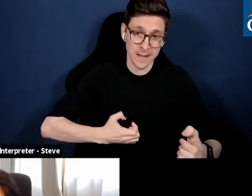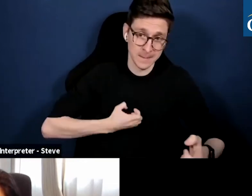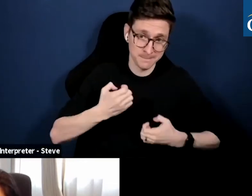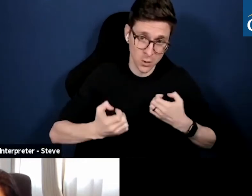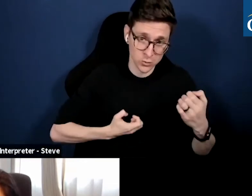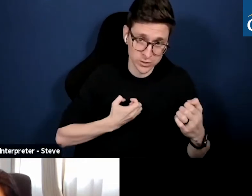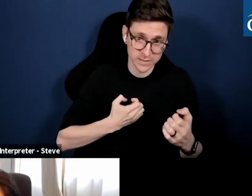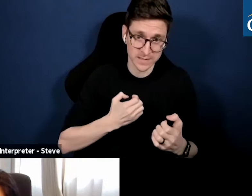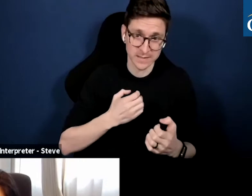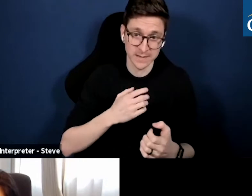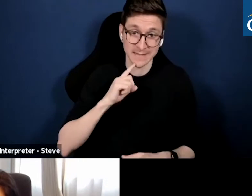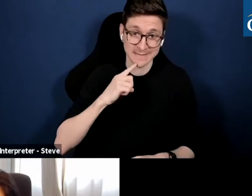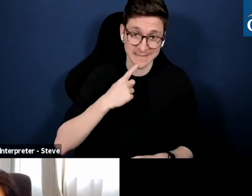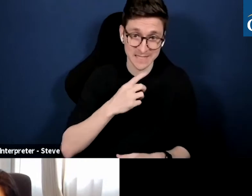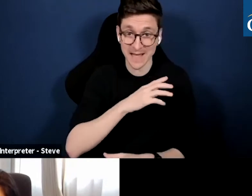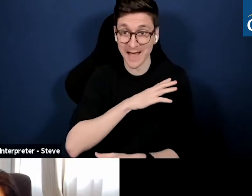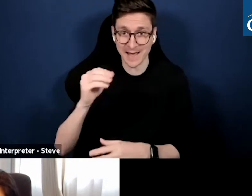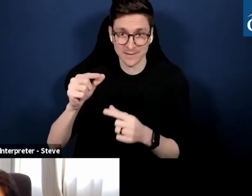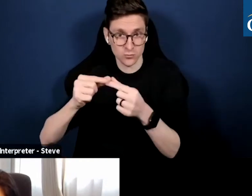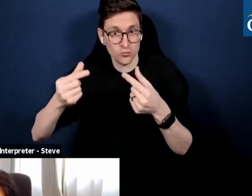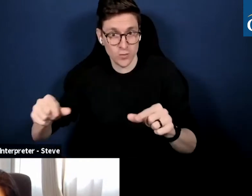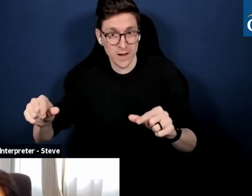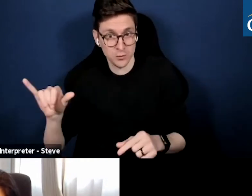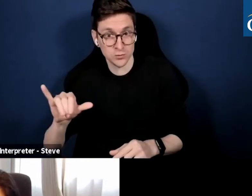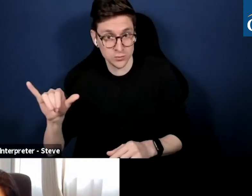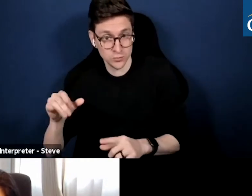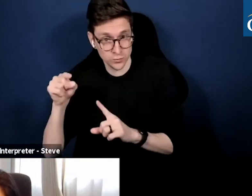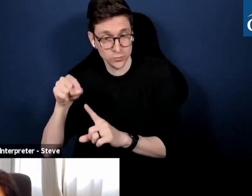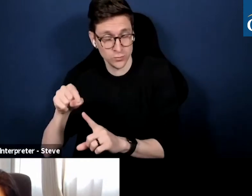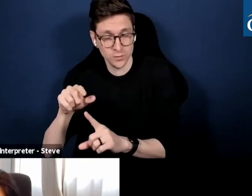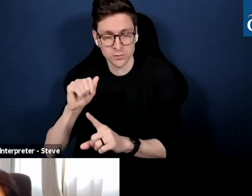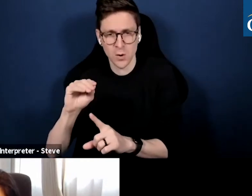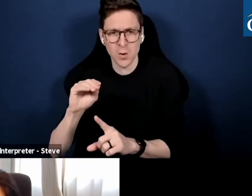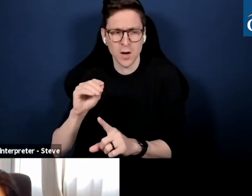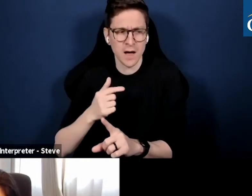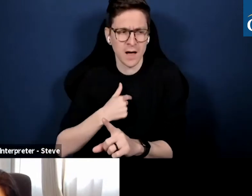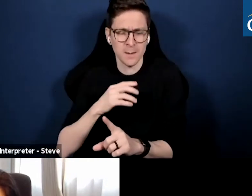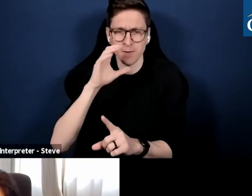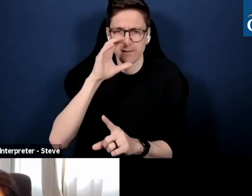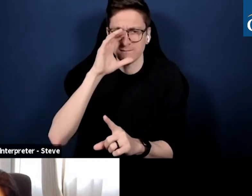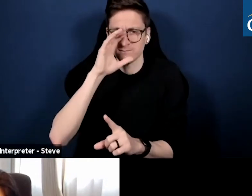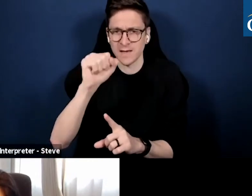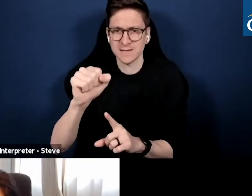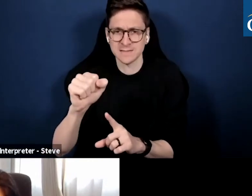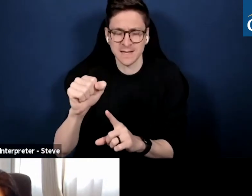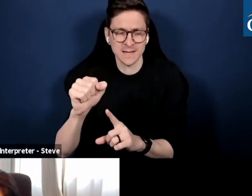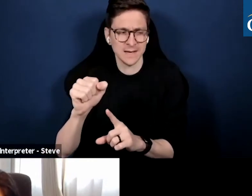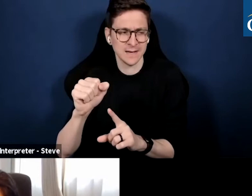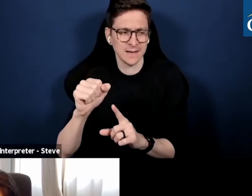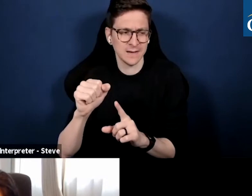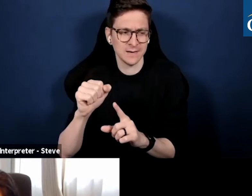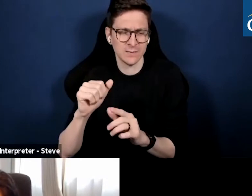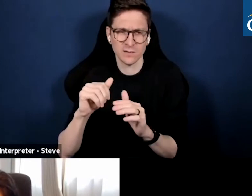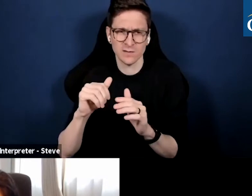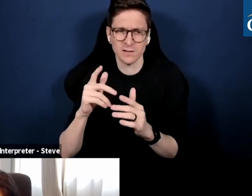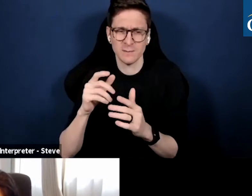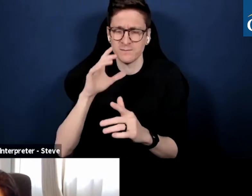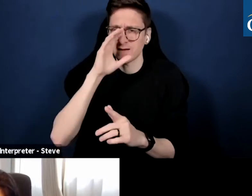grammatical structure i'm particularly fascinated by how different and more realistic that your